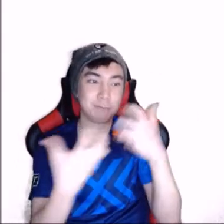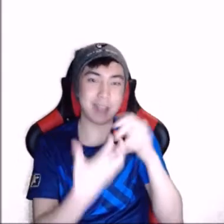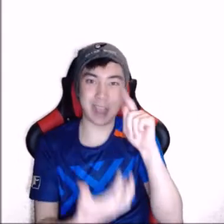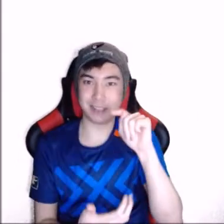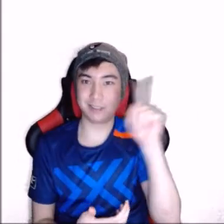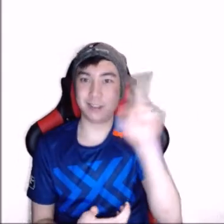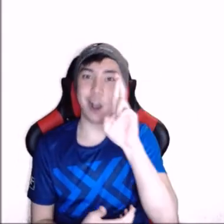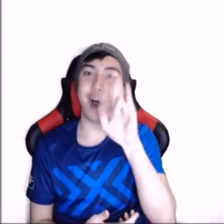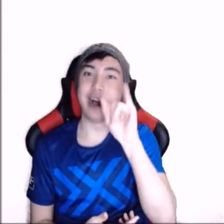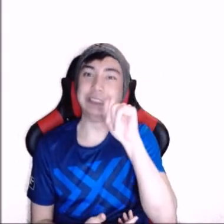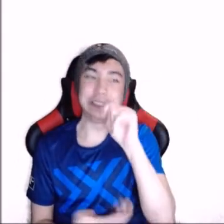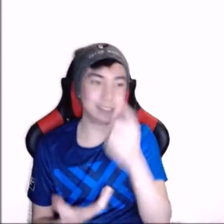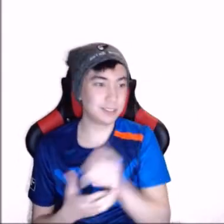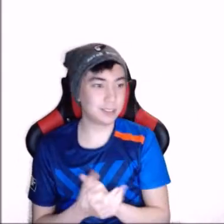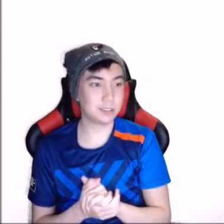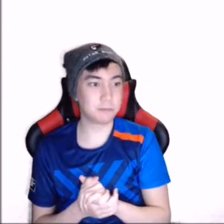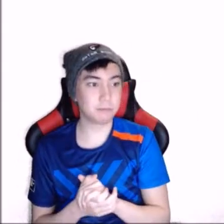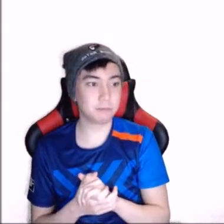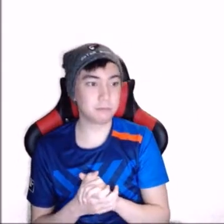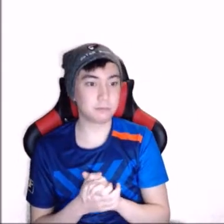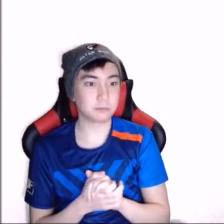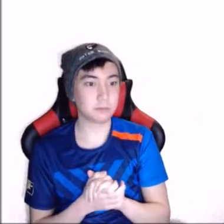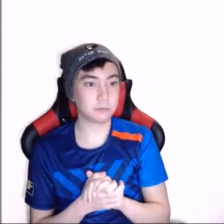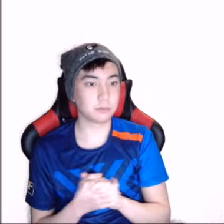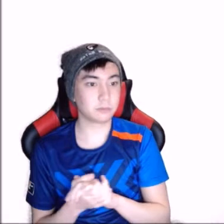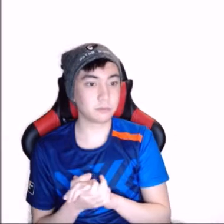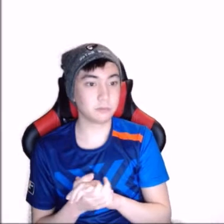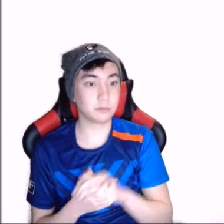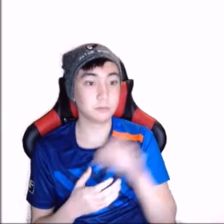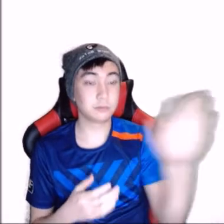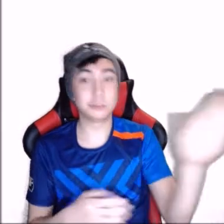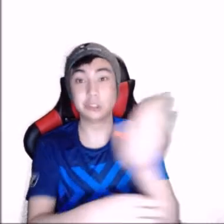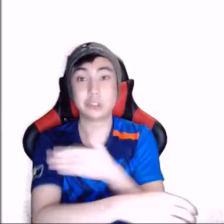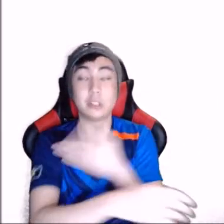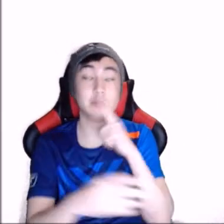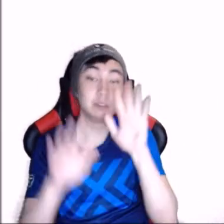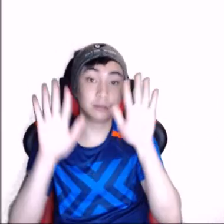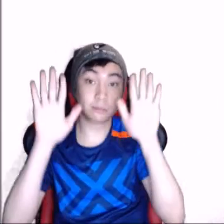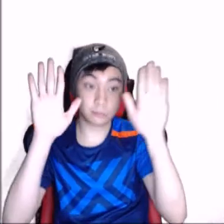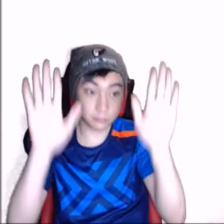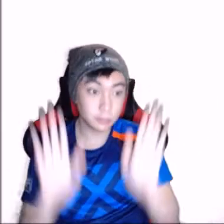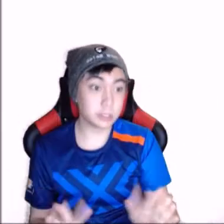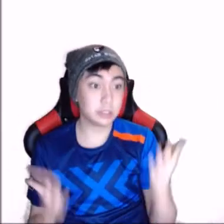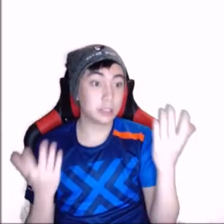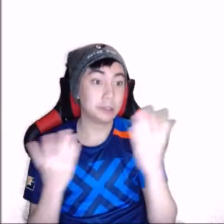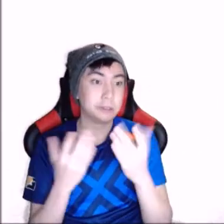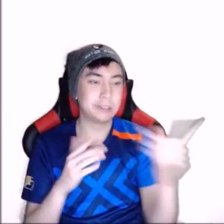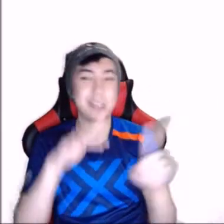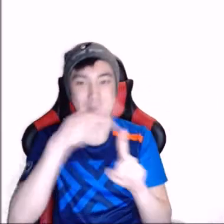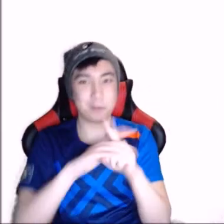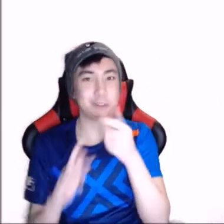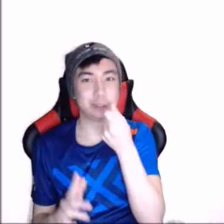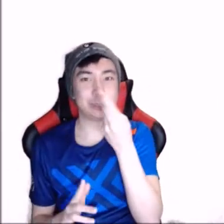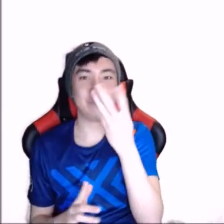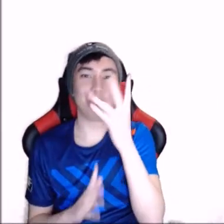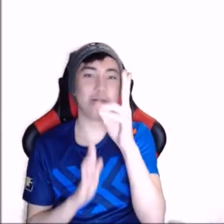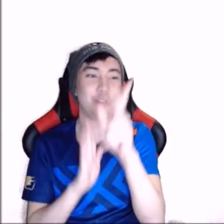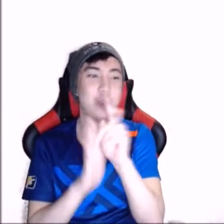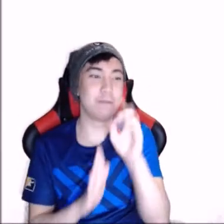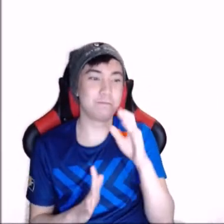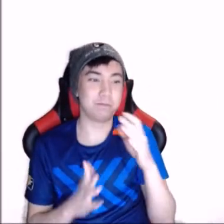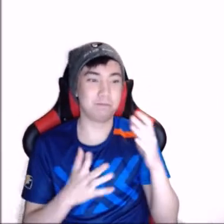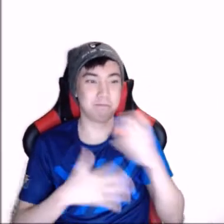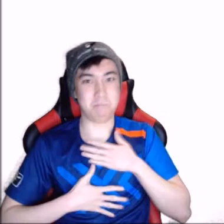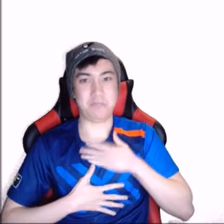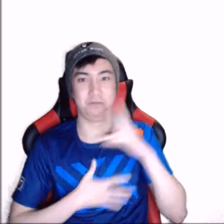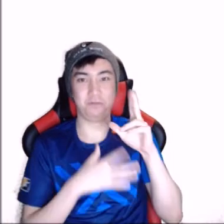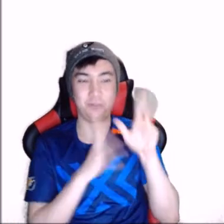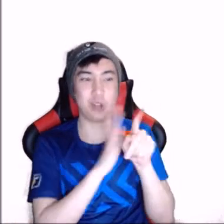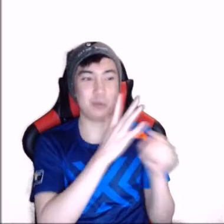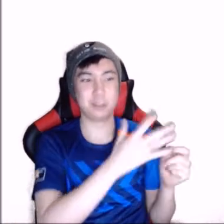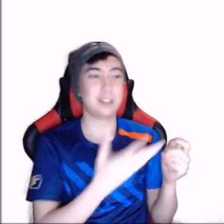at RIT. He's also the best deaf DJ. His songs are awesome. He's appeared several of my videos,